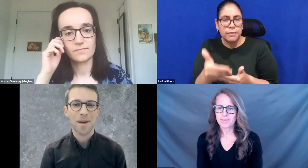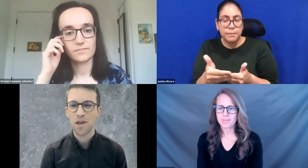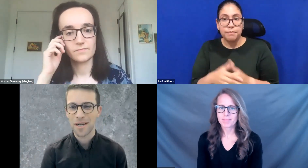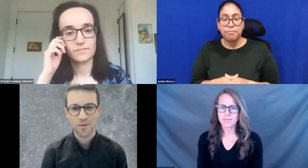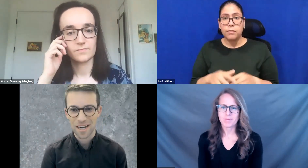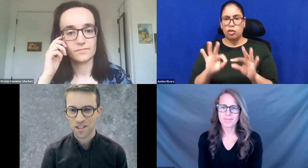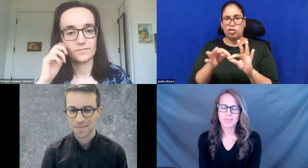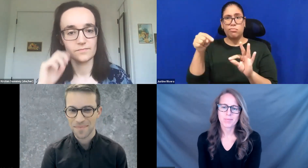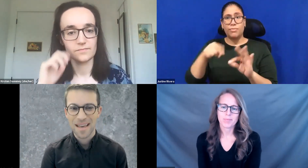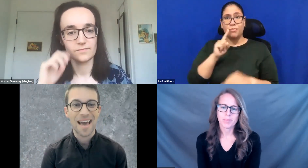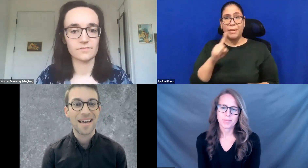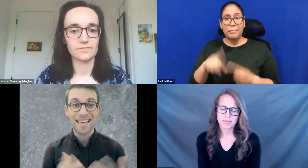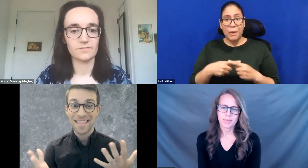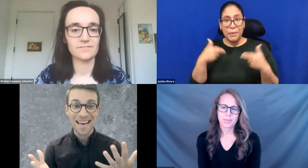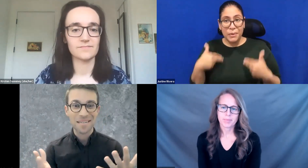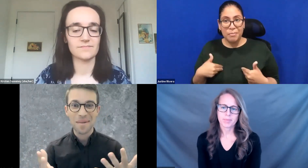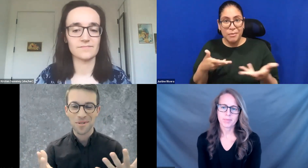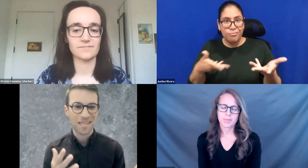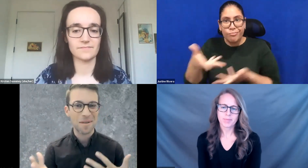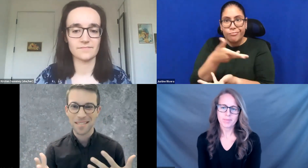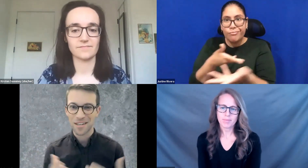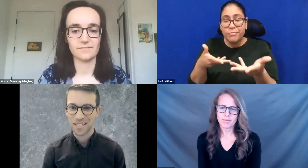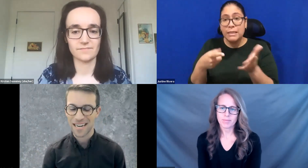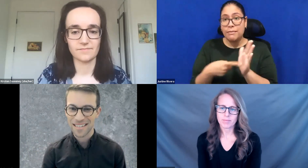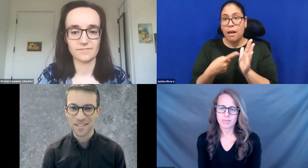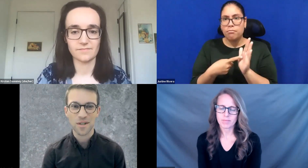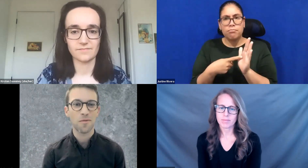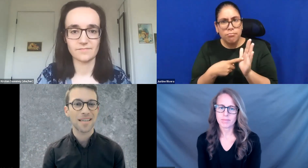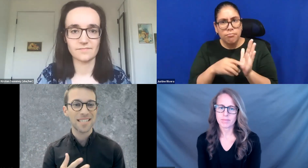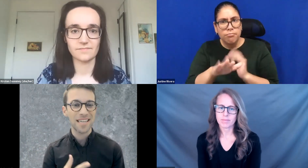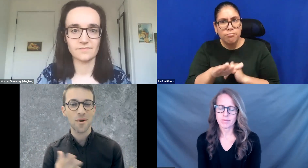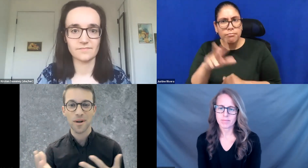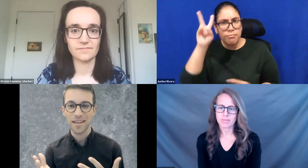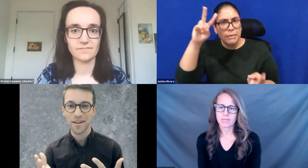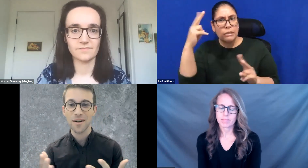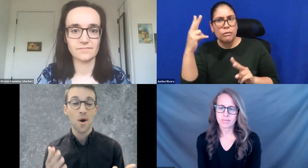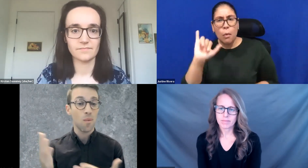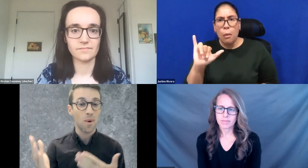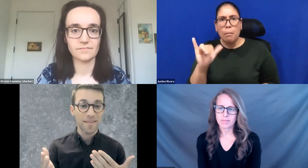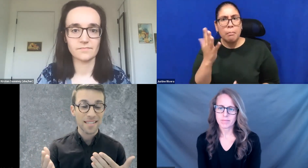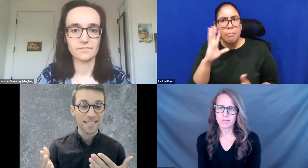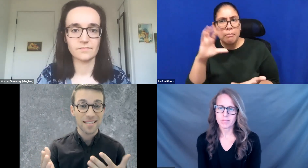about human interaction, and in that sometimes there's going to be misunderstandings. So you might see or hear one of us